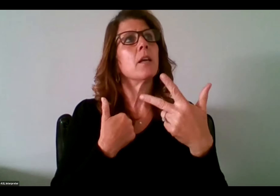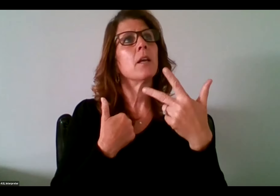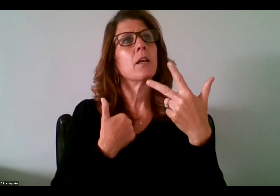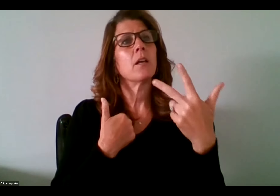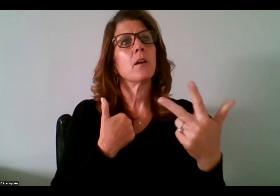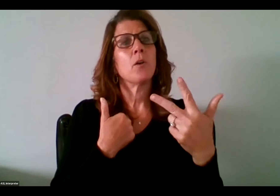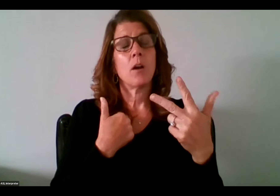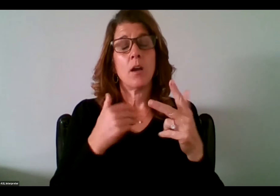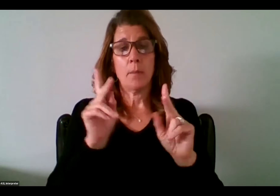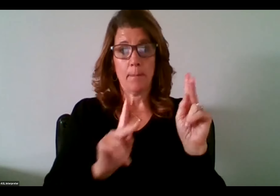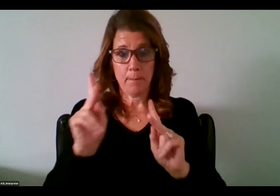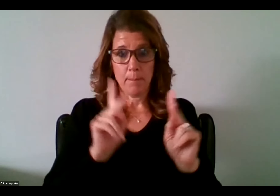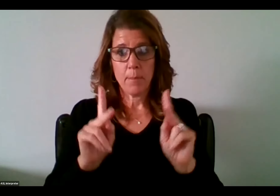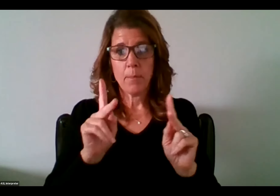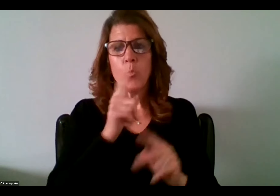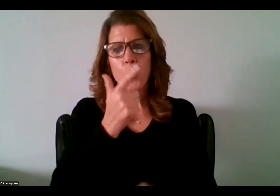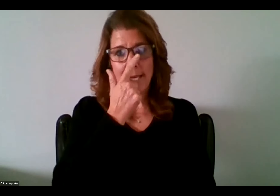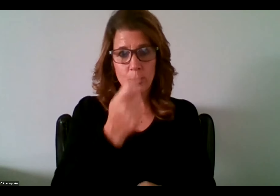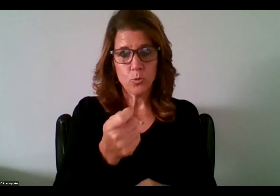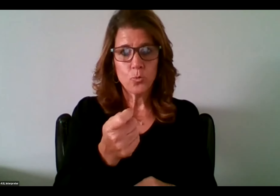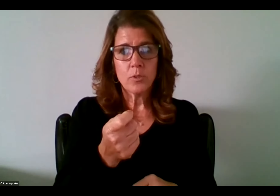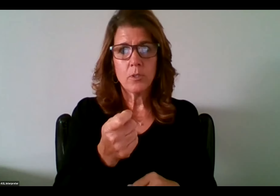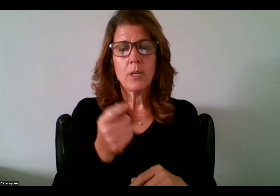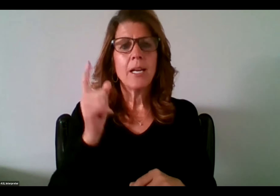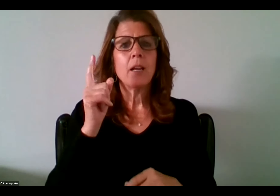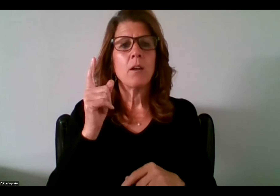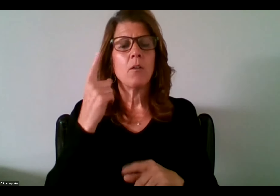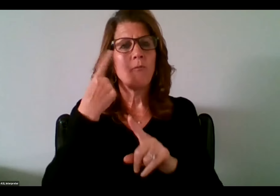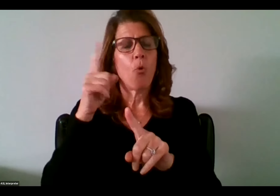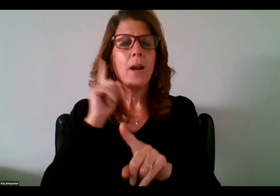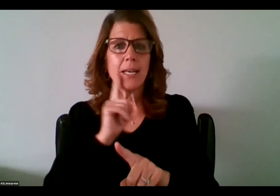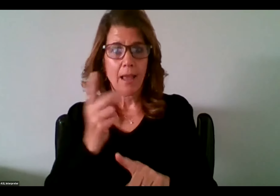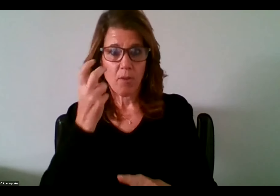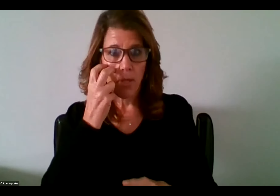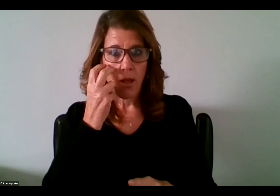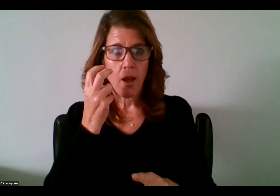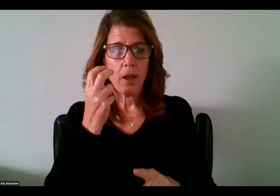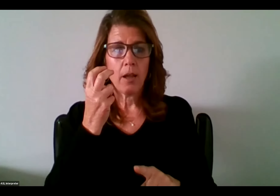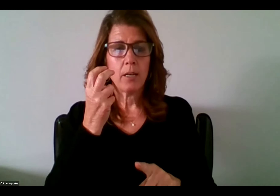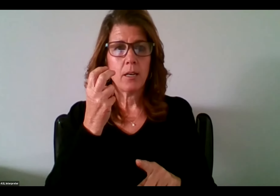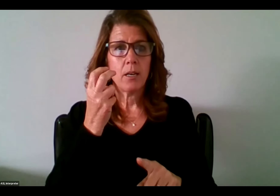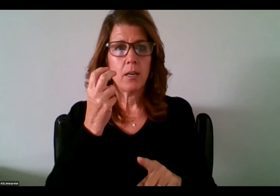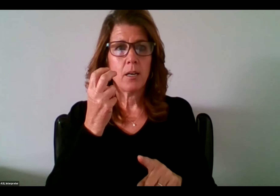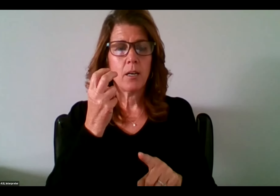individuals that are interested in the Deaf/blind. That are Deaf/blind interested in joining